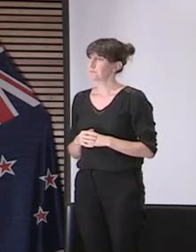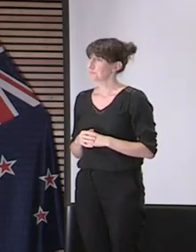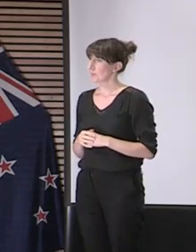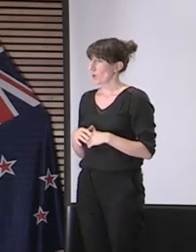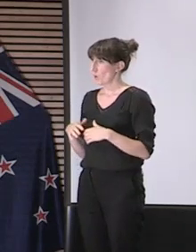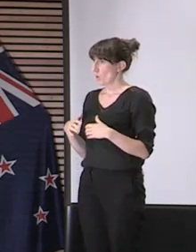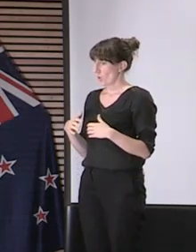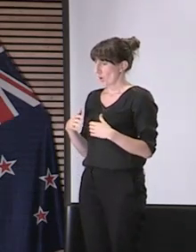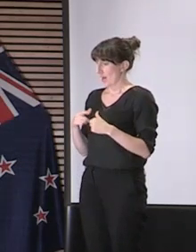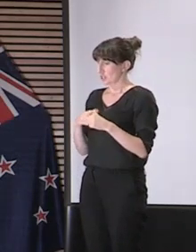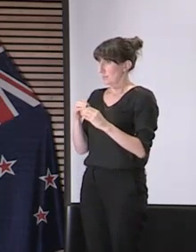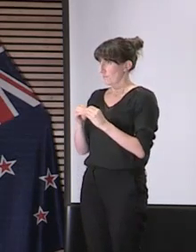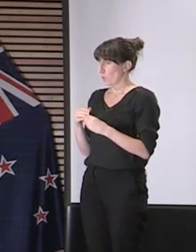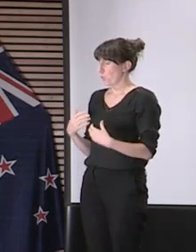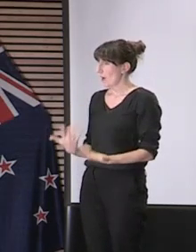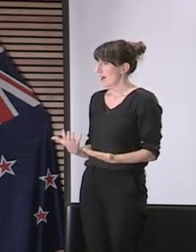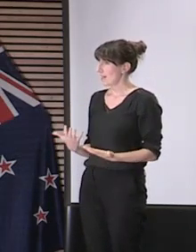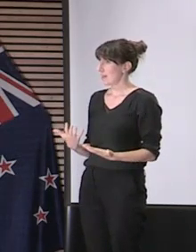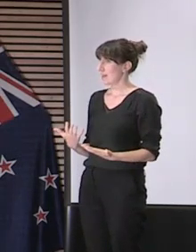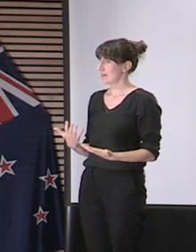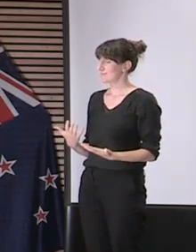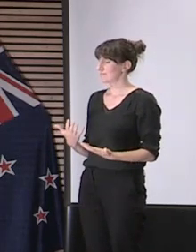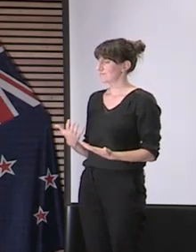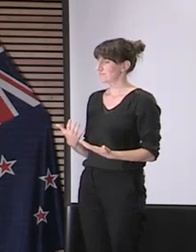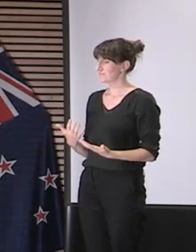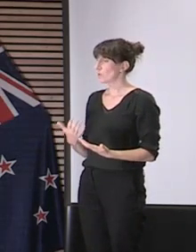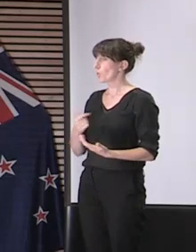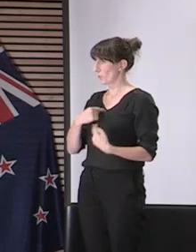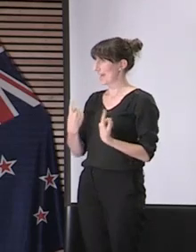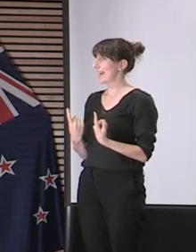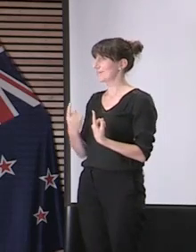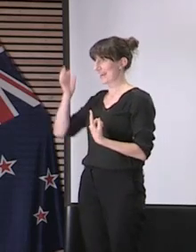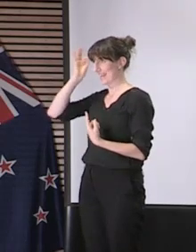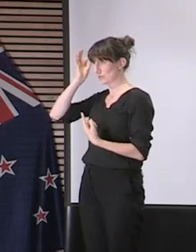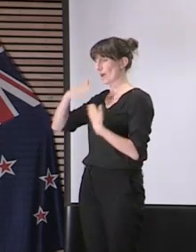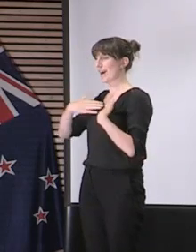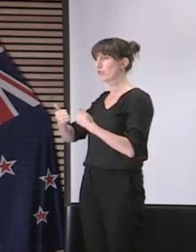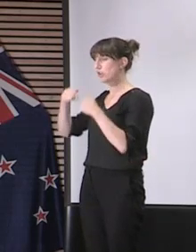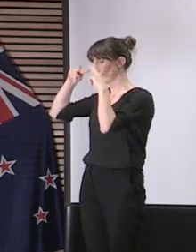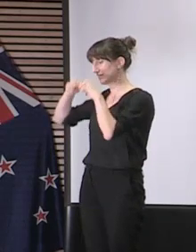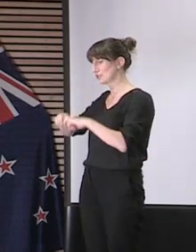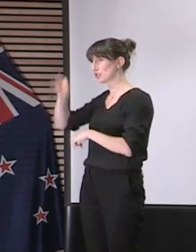I don't know the answer to that specifically but what I can tell you, what is the date